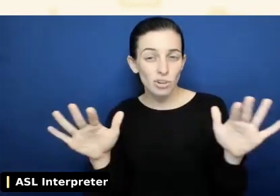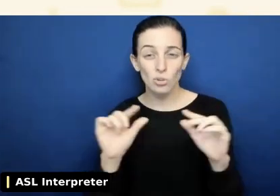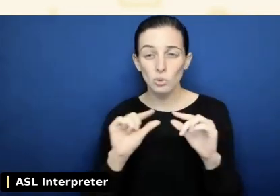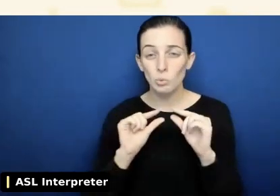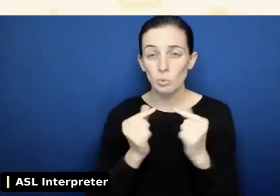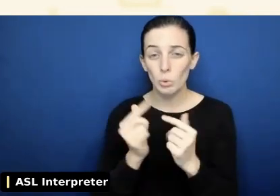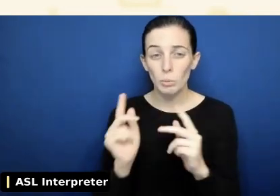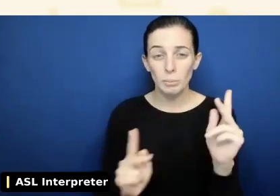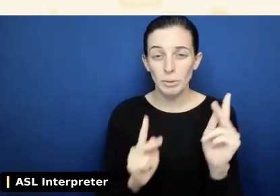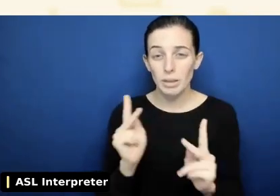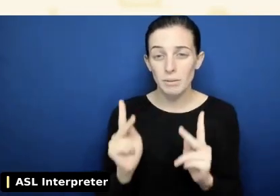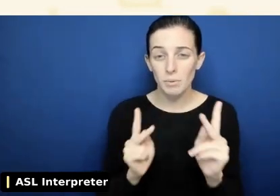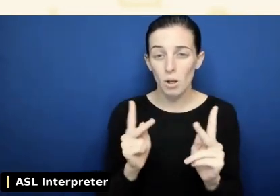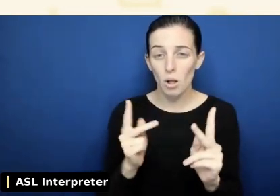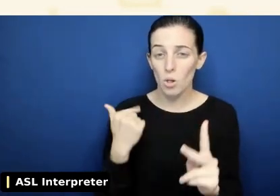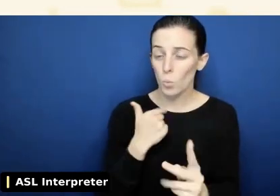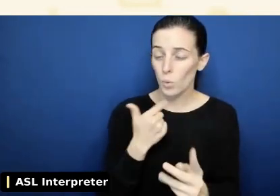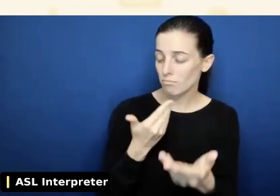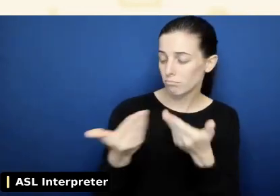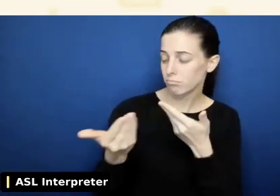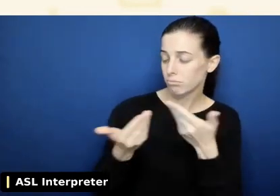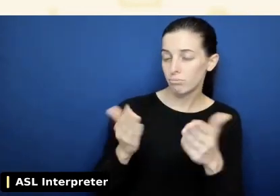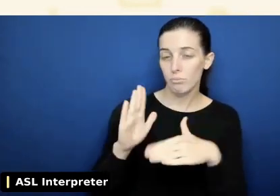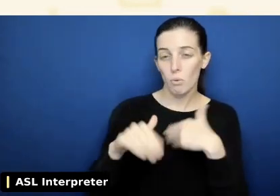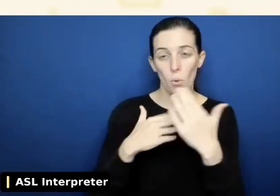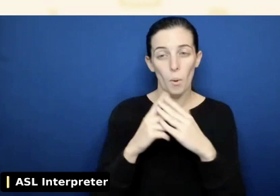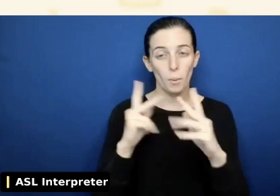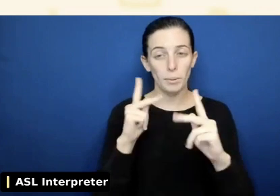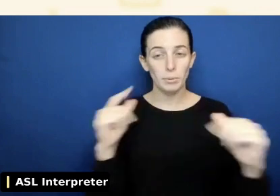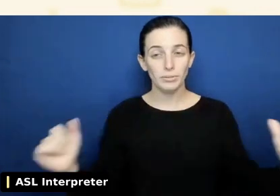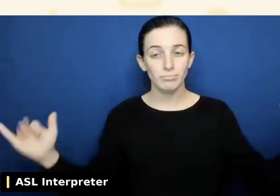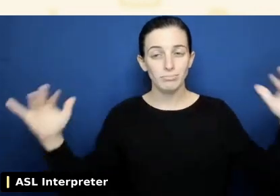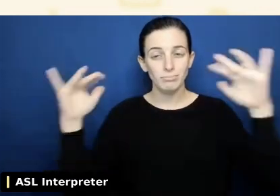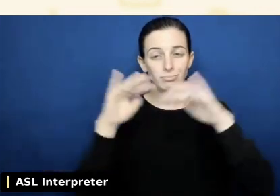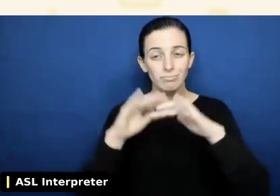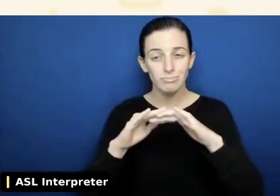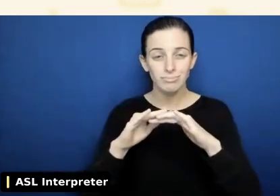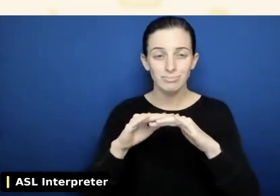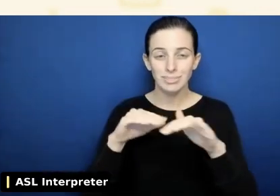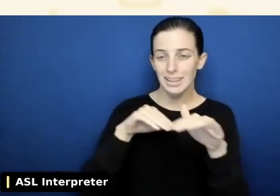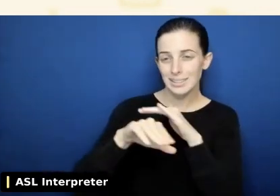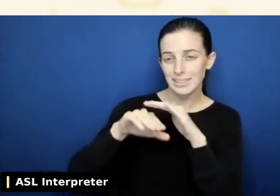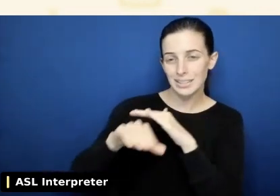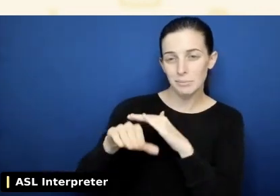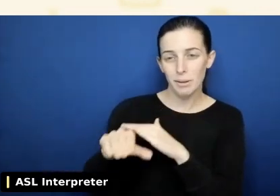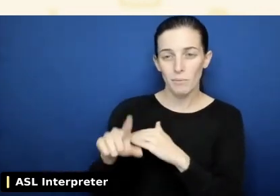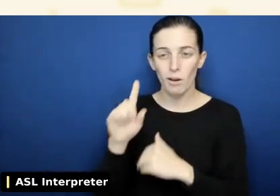when we invite everyone to be accessible on our events.